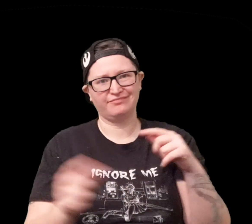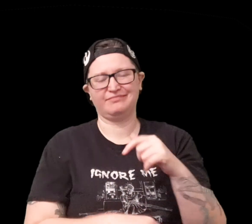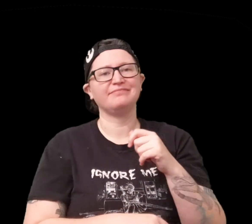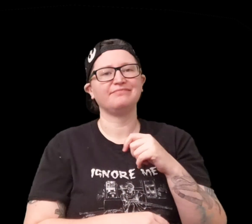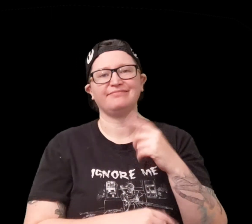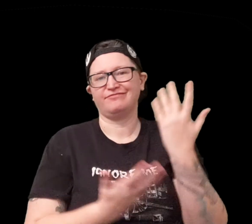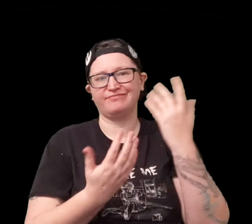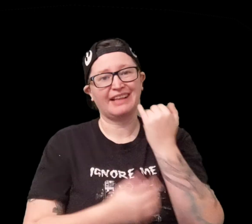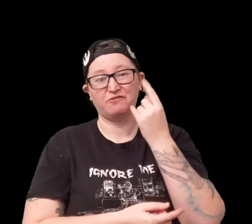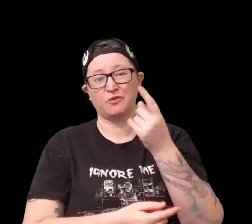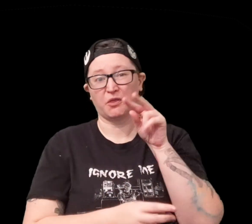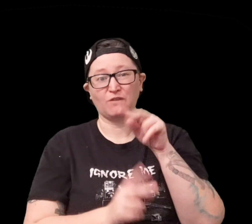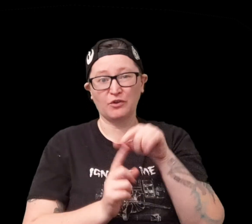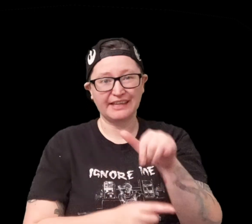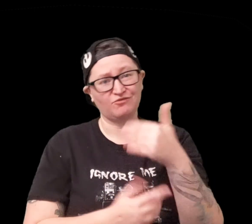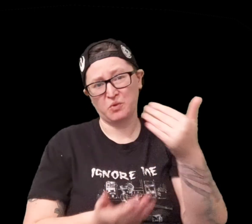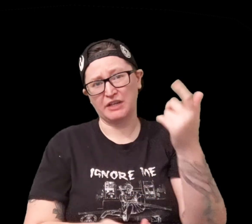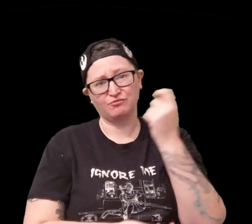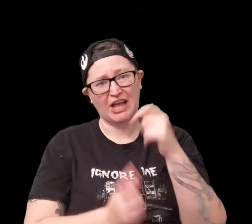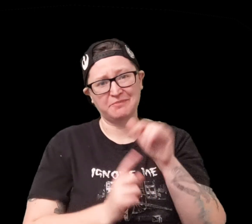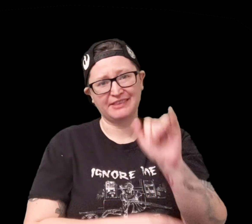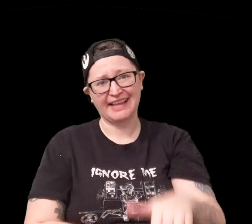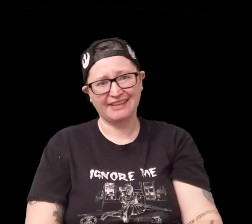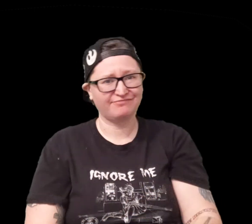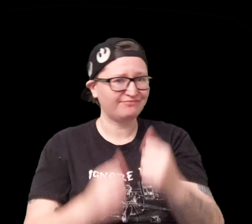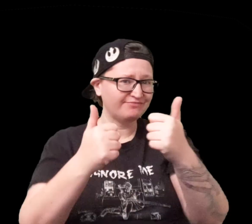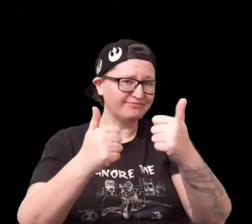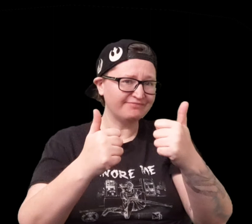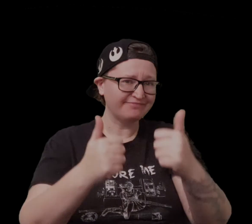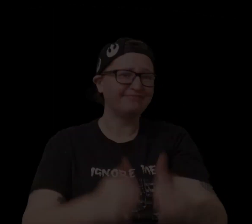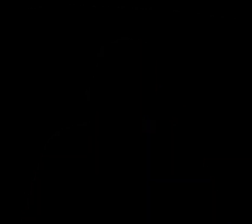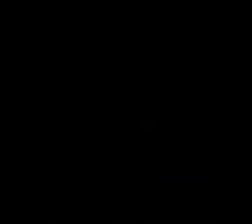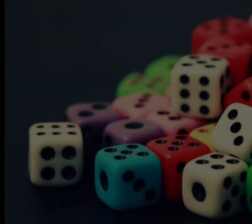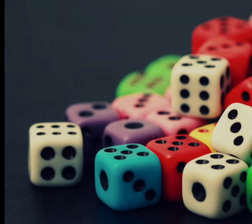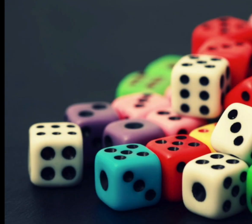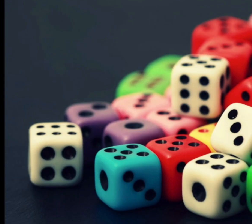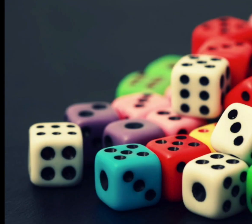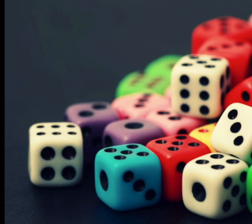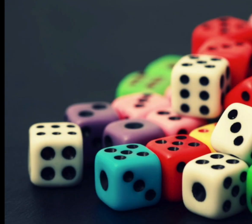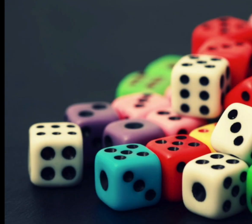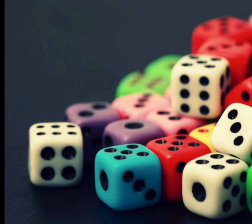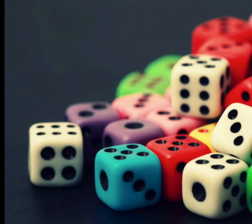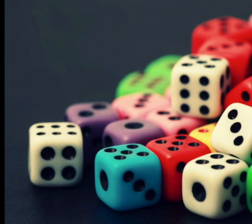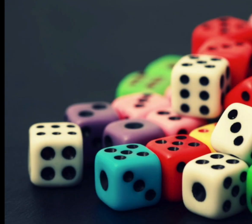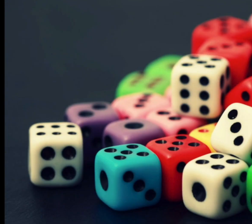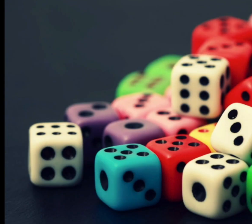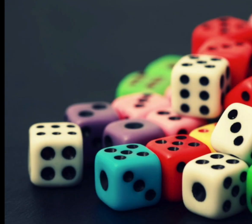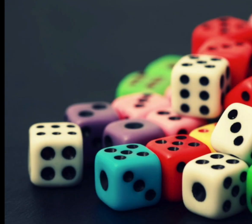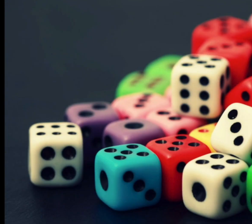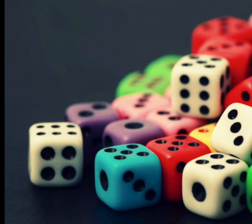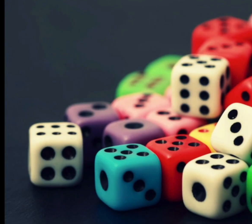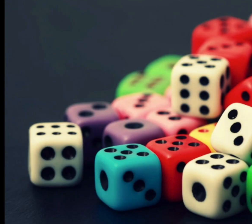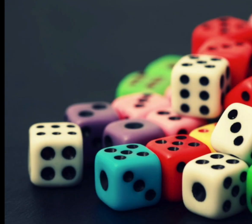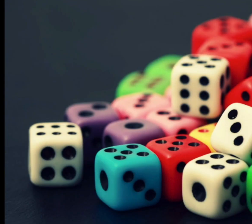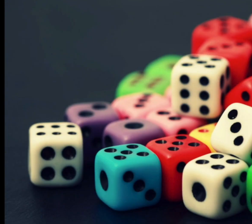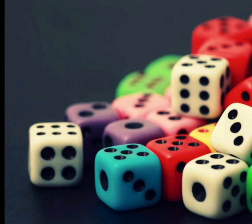so all sorts of stuff so if you look forward to something like that go ahead and subscribe